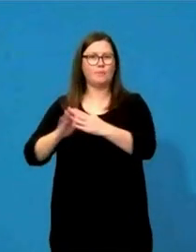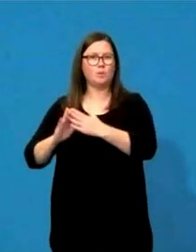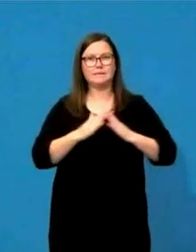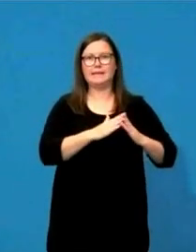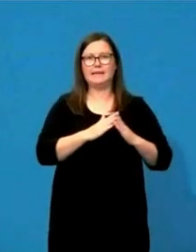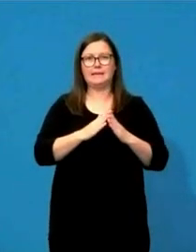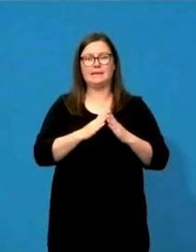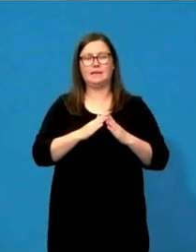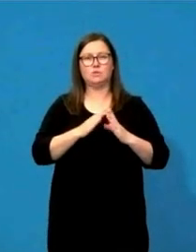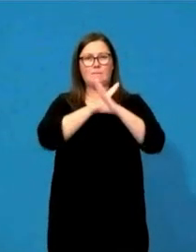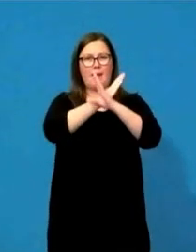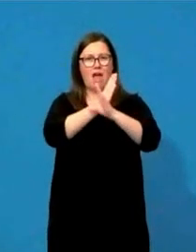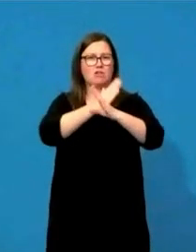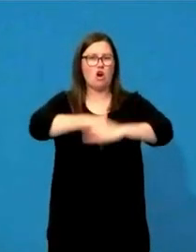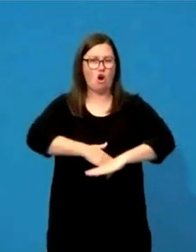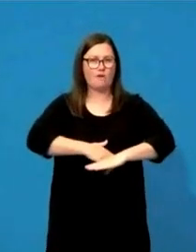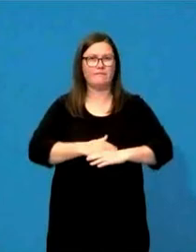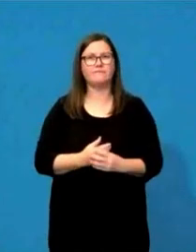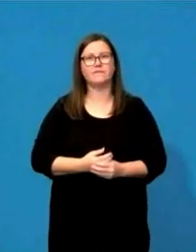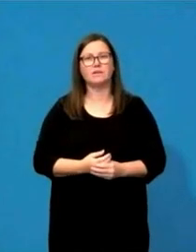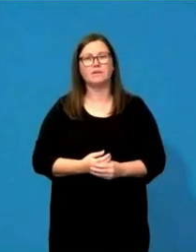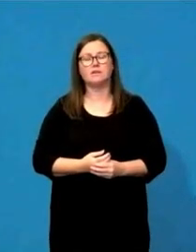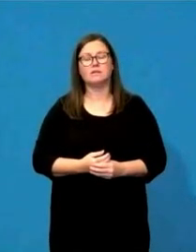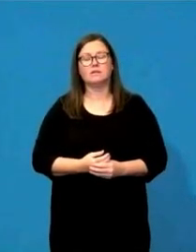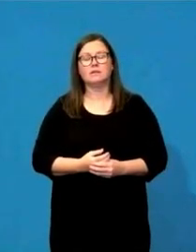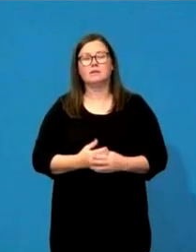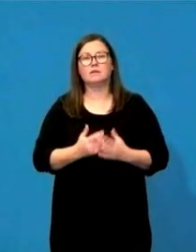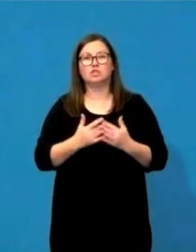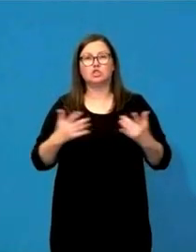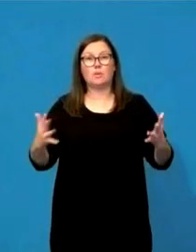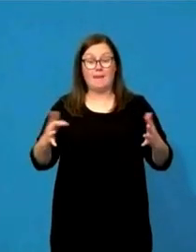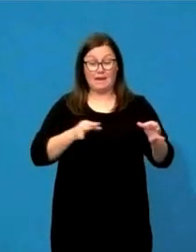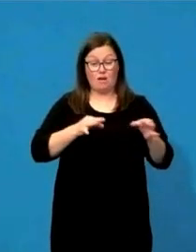So many of the plans that have been written that I've sat in on, the planner is like,